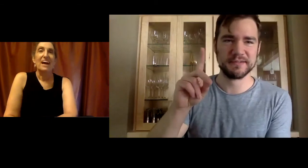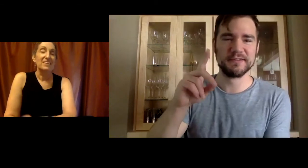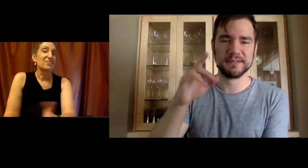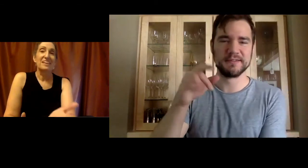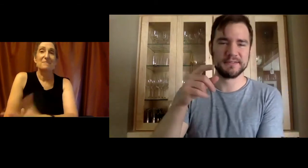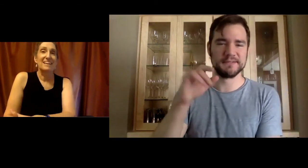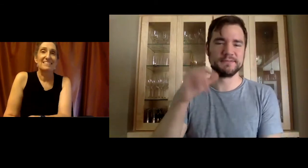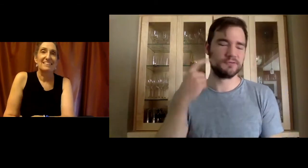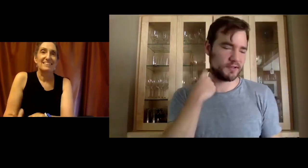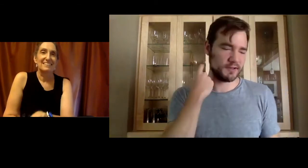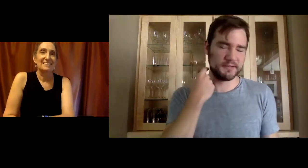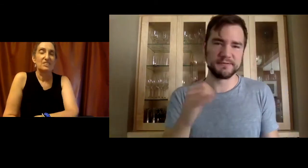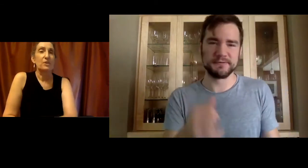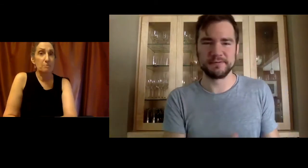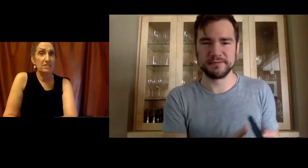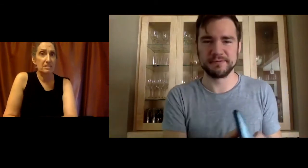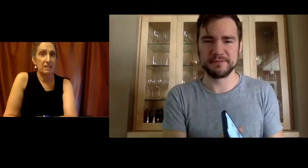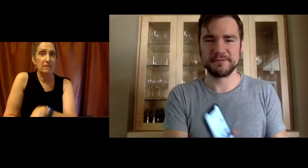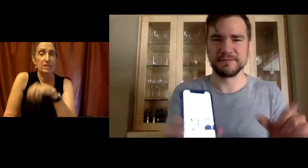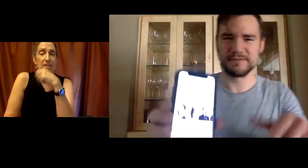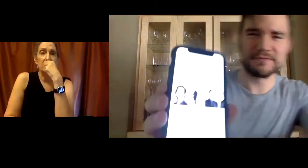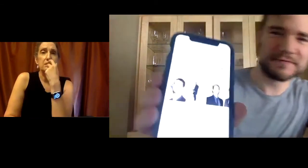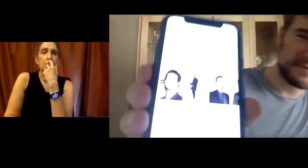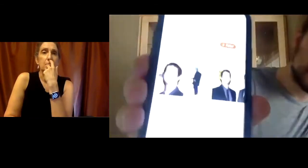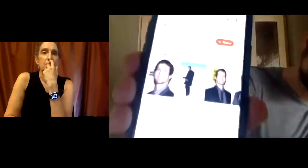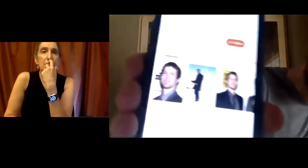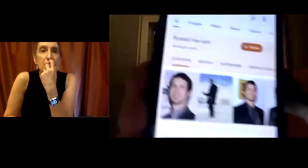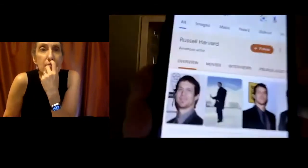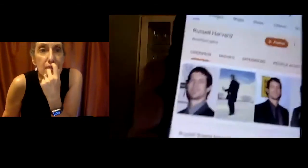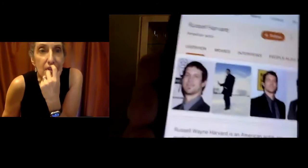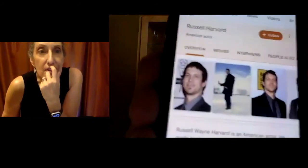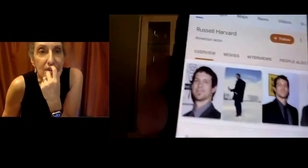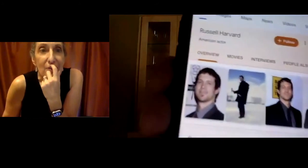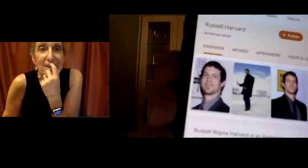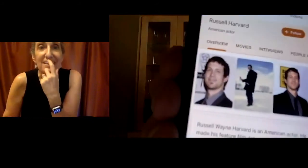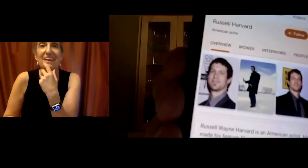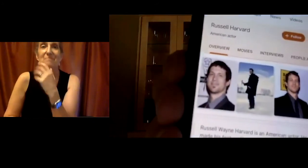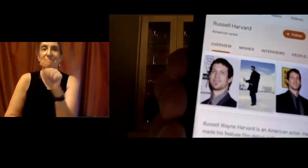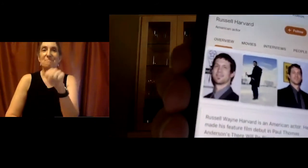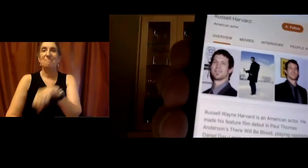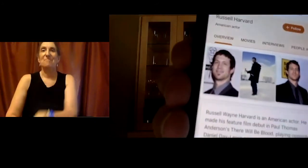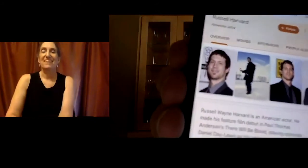Yeah, I know the name and that's it. So he runs the one in Austin. Oh yeah, yeah, yeah.